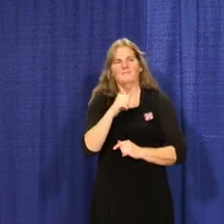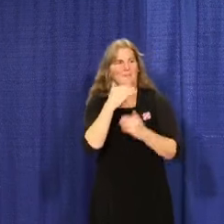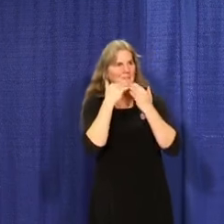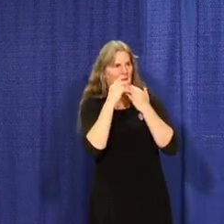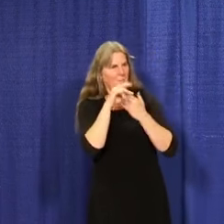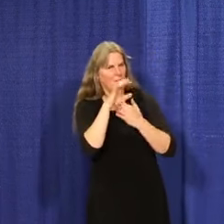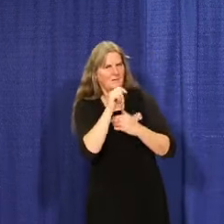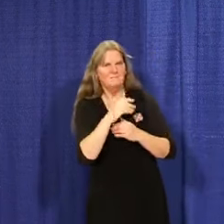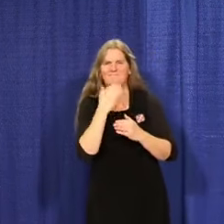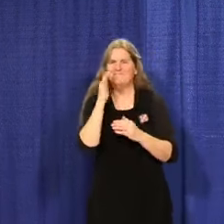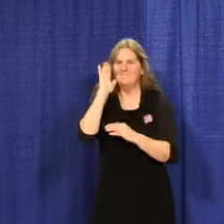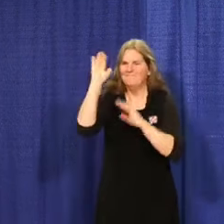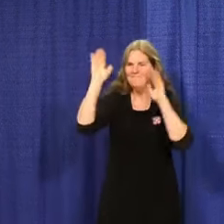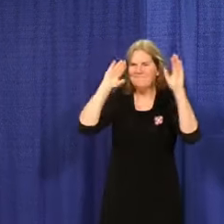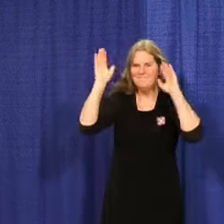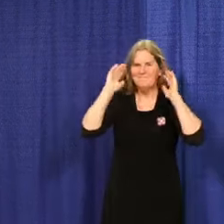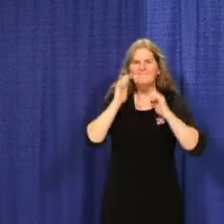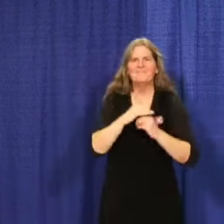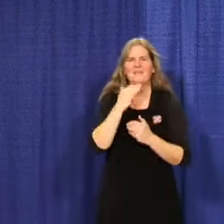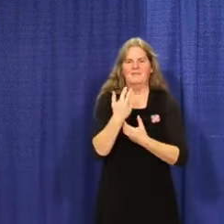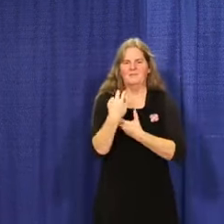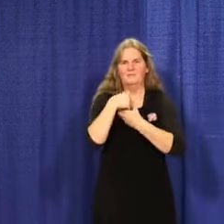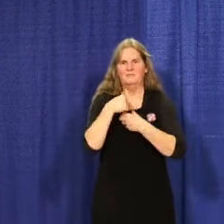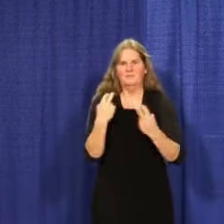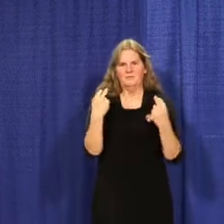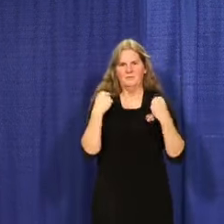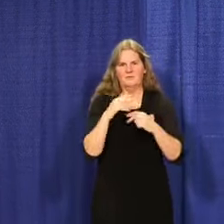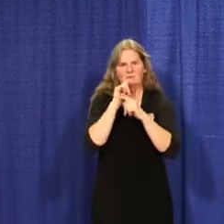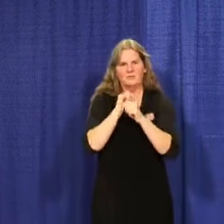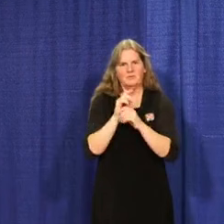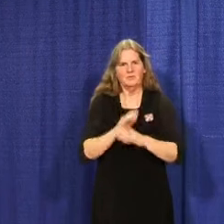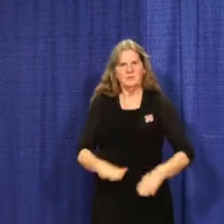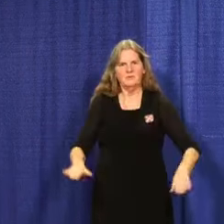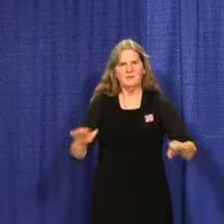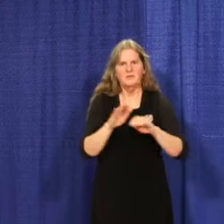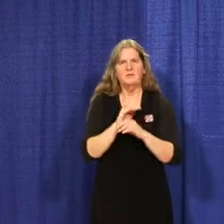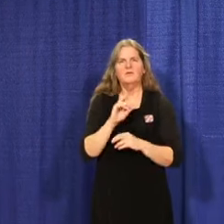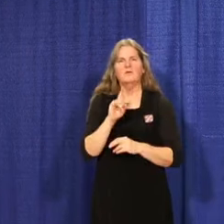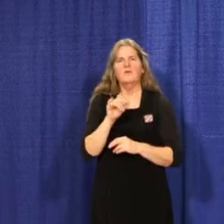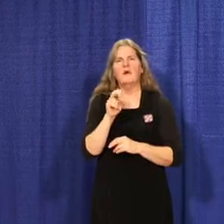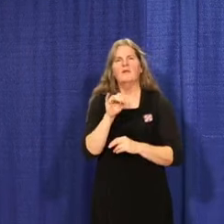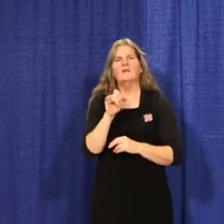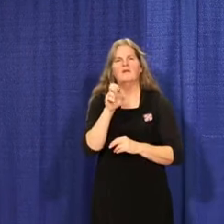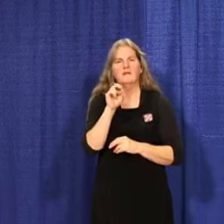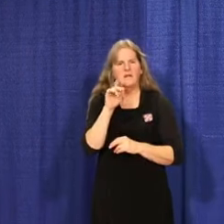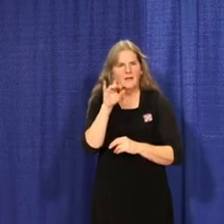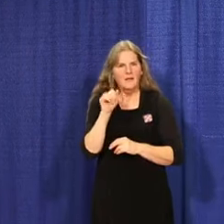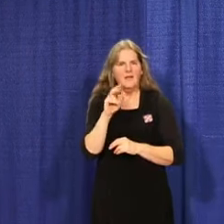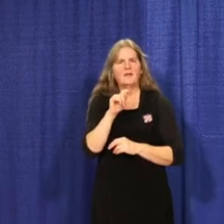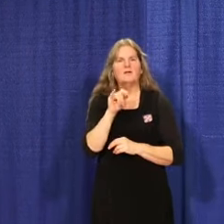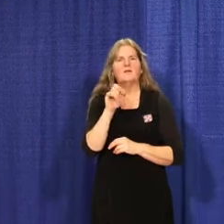Hello everybody. Thanks for joining us here in the traditional territory of the Kwanlin Dün First Nation and the Taa'an Kwächän Council.